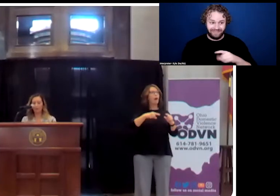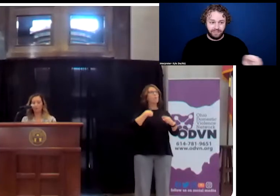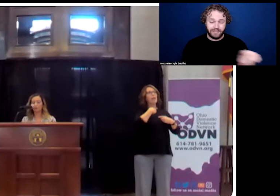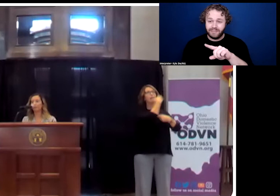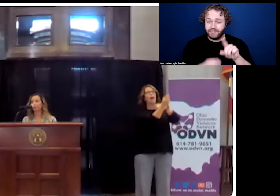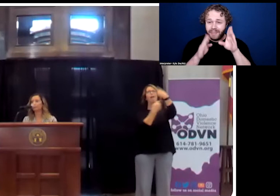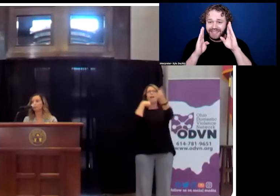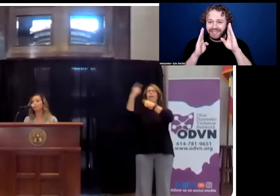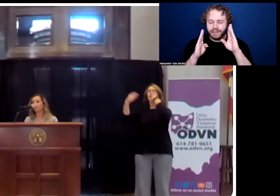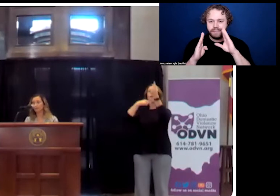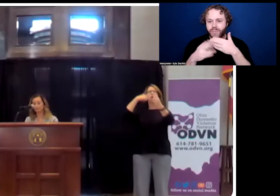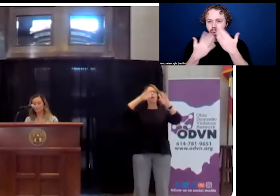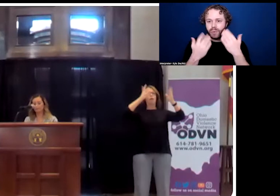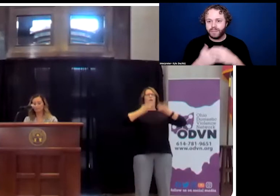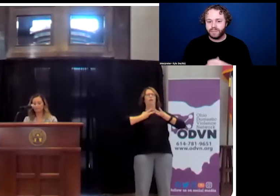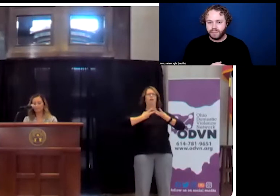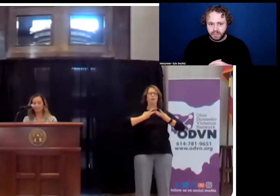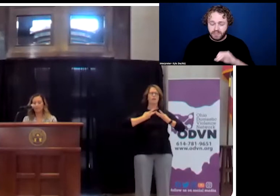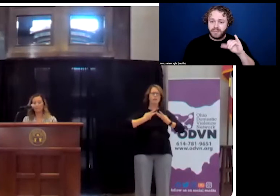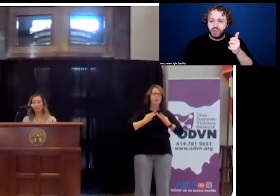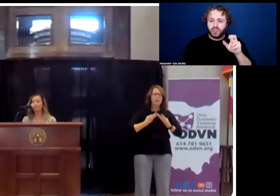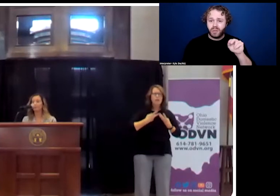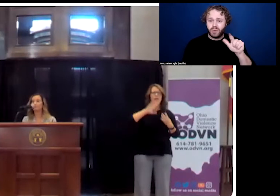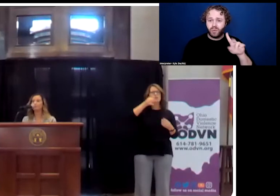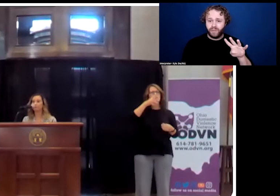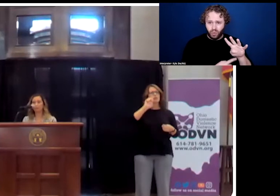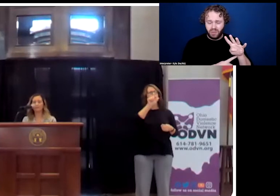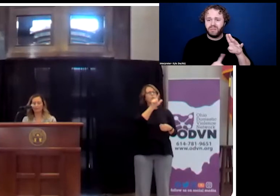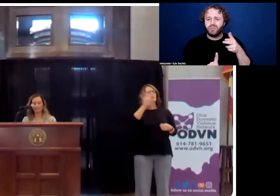On January 24th, he shot my children four times.